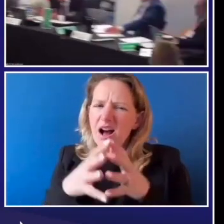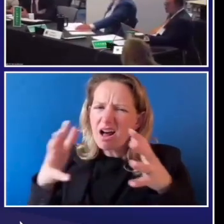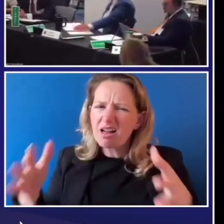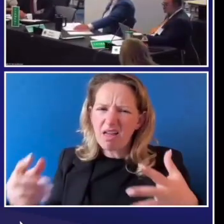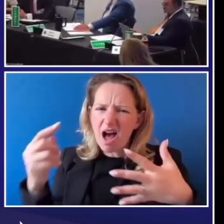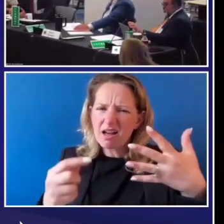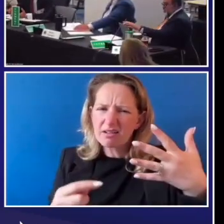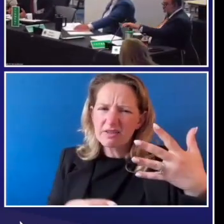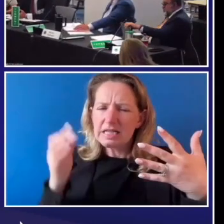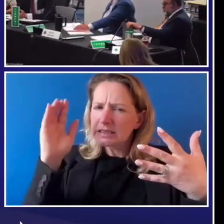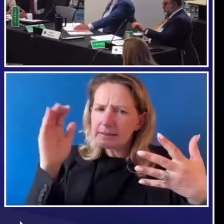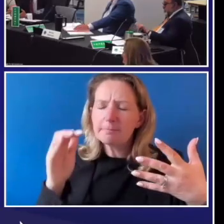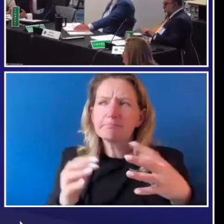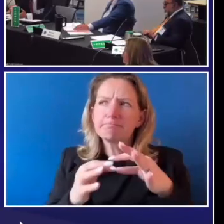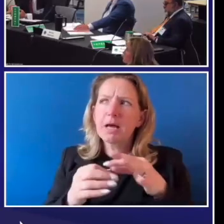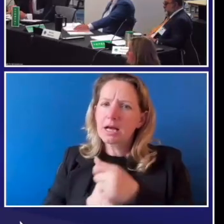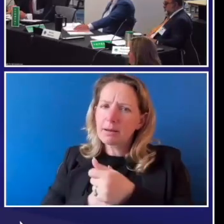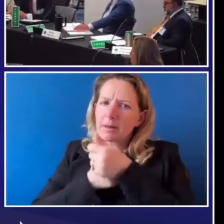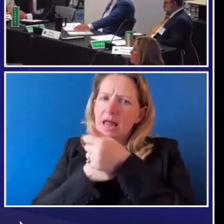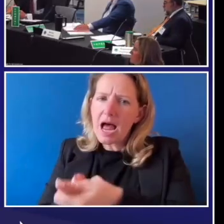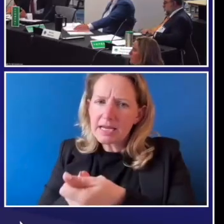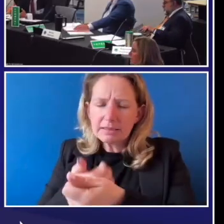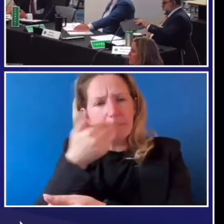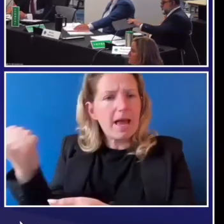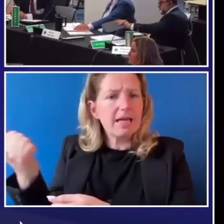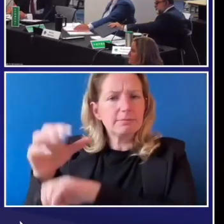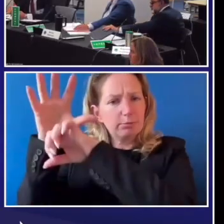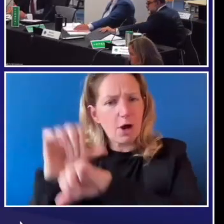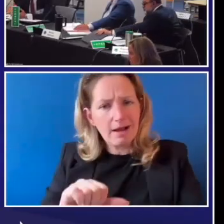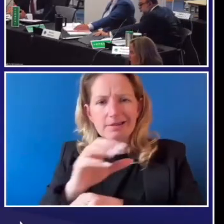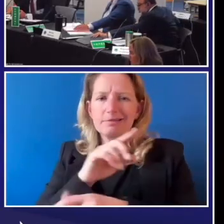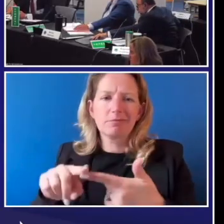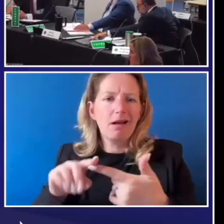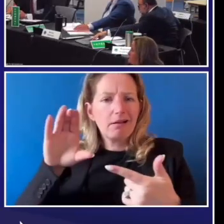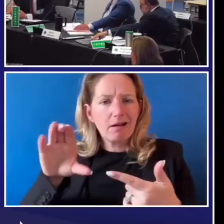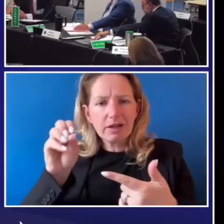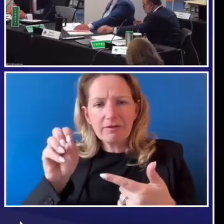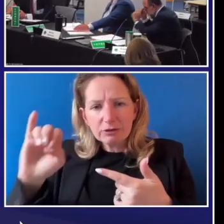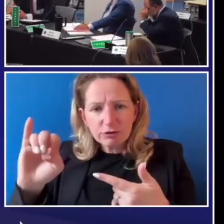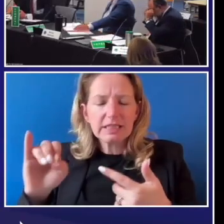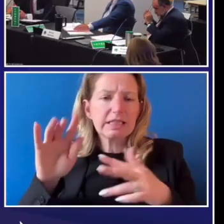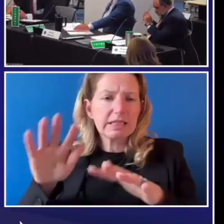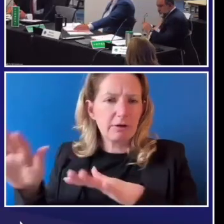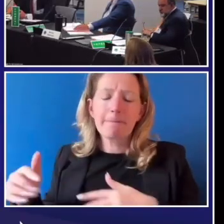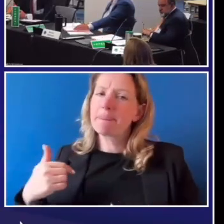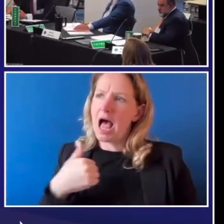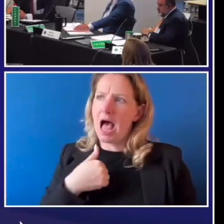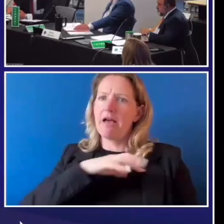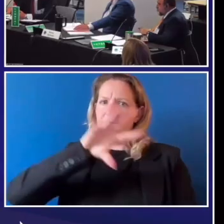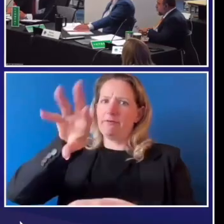practices and conflict of interest, et cetera. And so, you know, I've served on a lot of not-for-profit boards. And every year you sign.